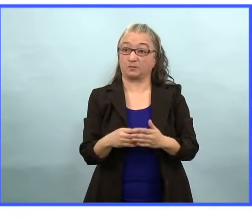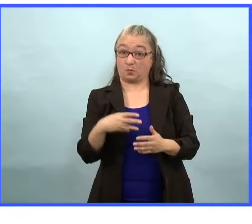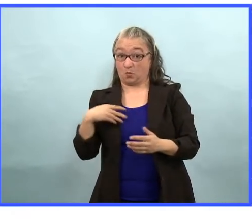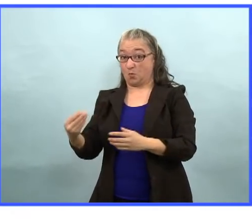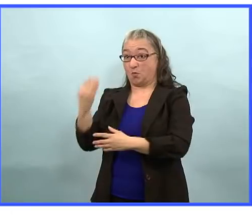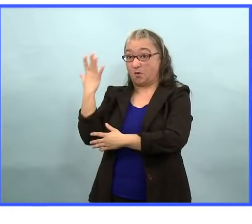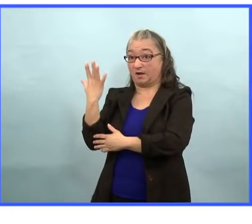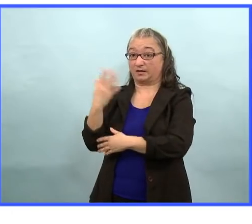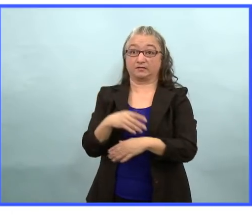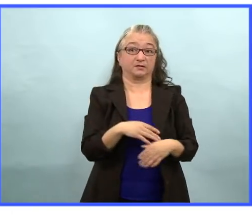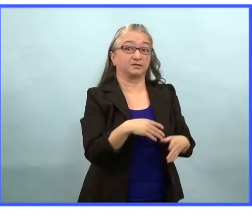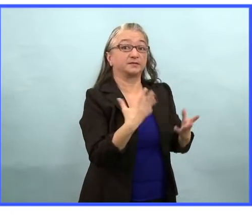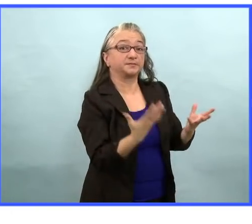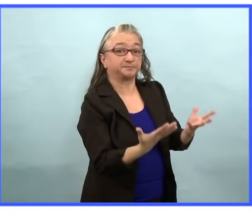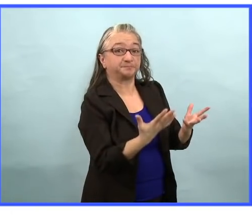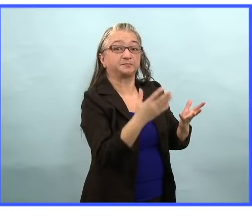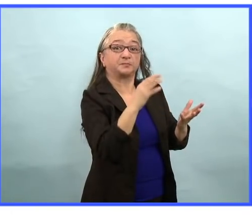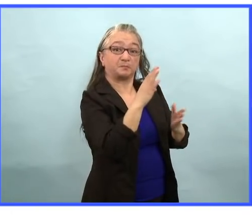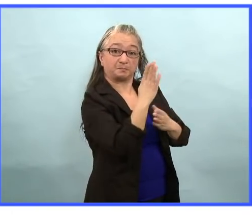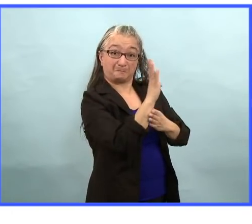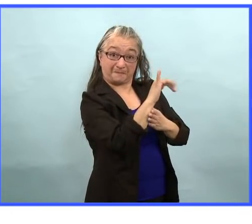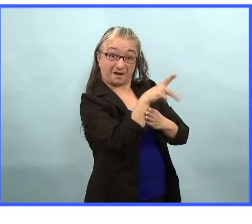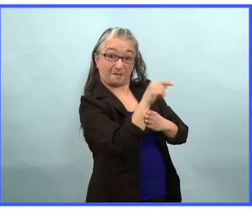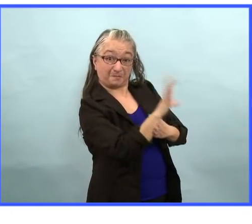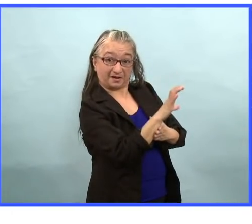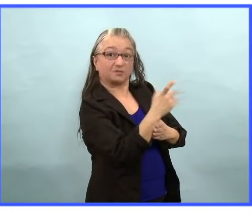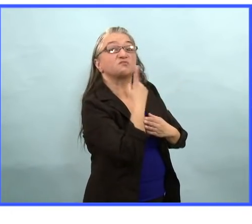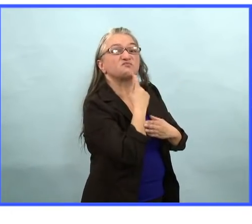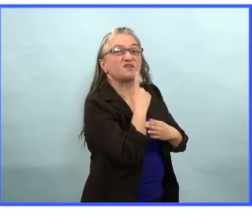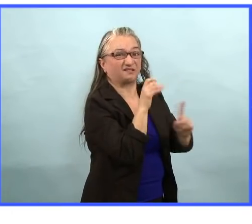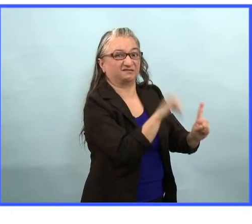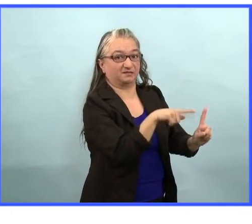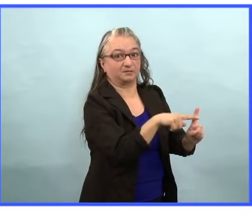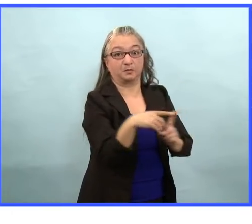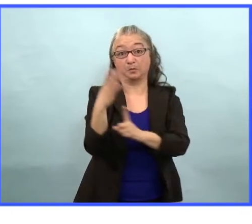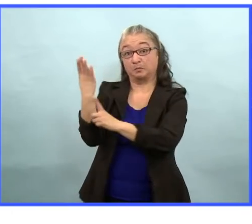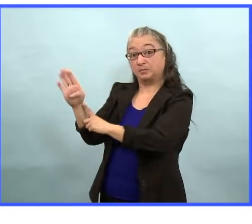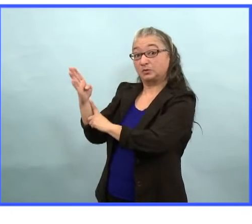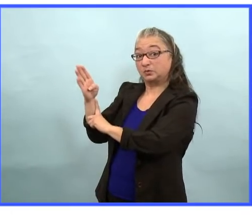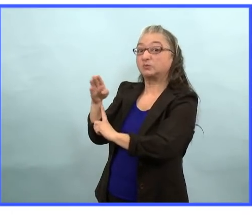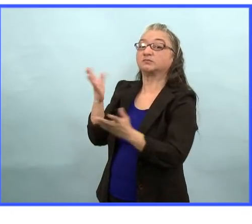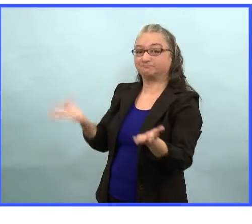blue bars represent people who identify as white now since members of bipolar communities make up